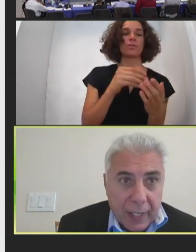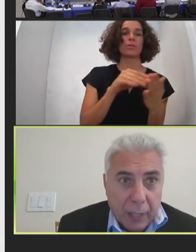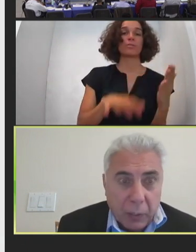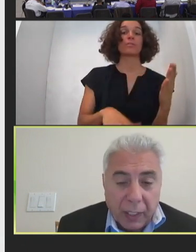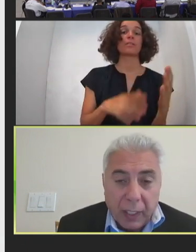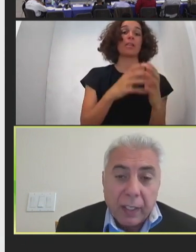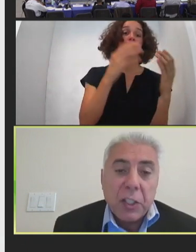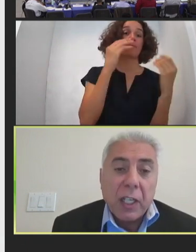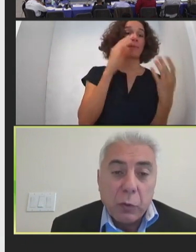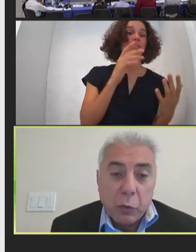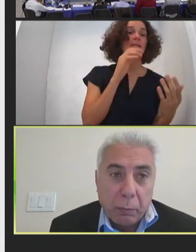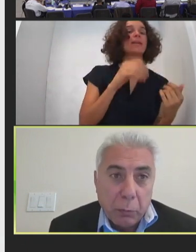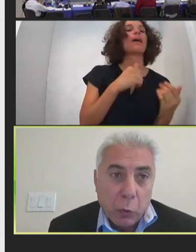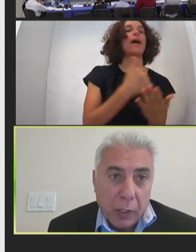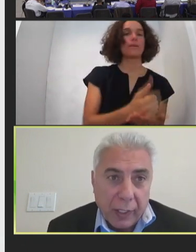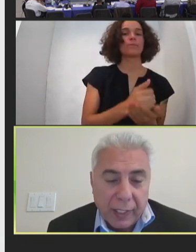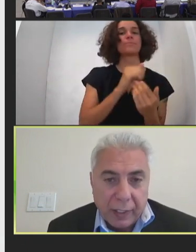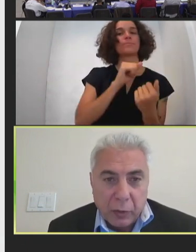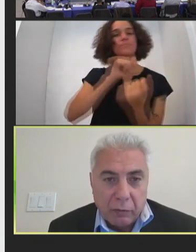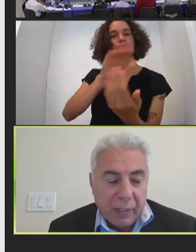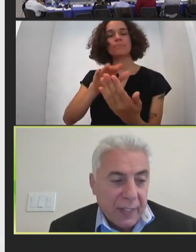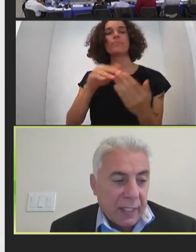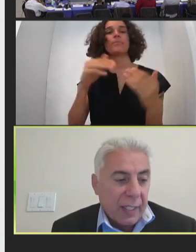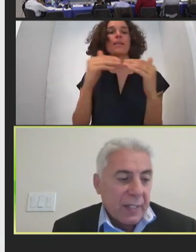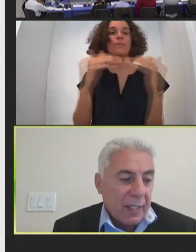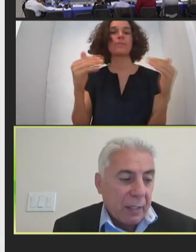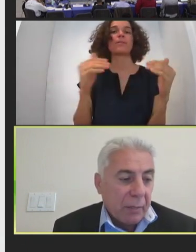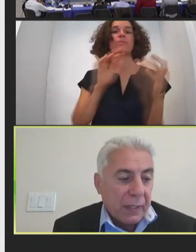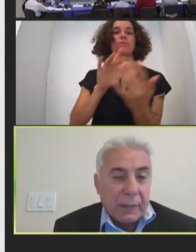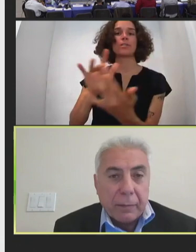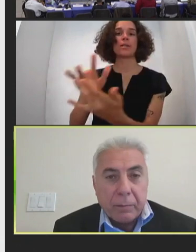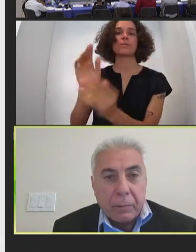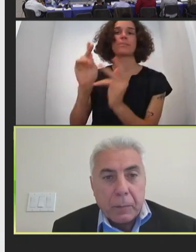equity and reaching out to people who are not getting their vaccine. Next slide, please.